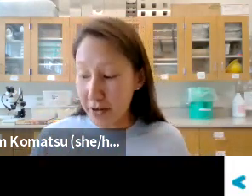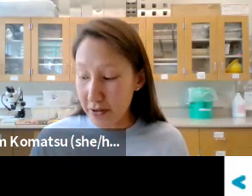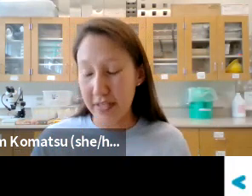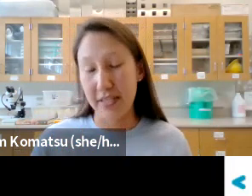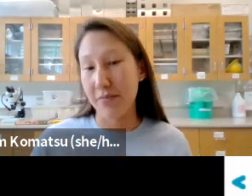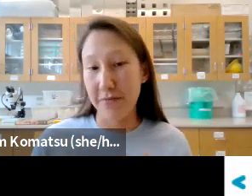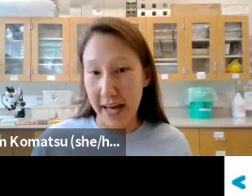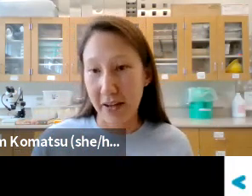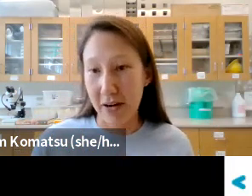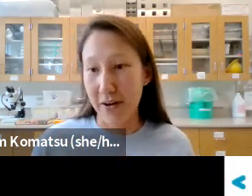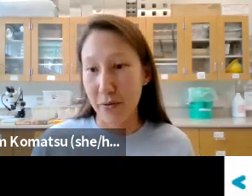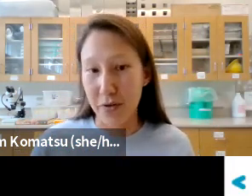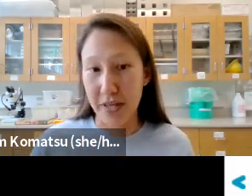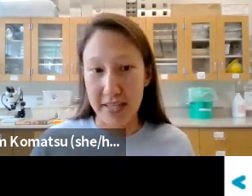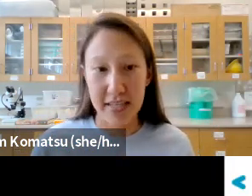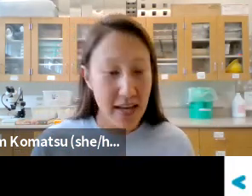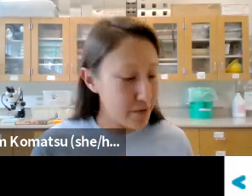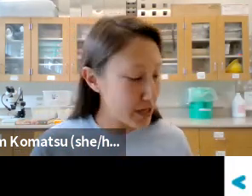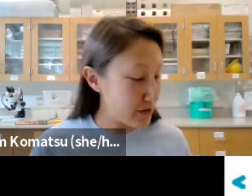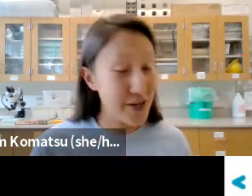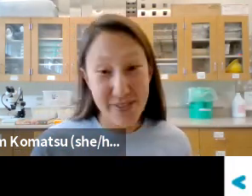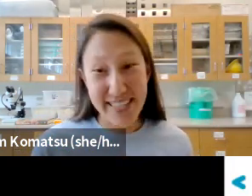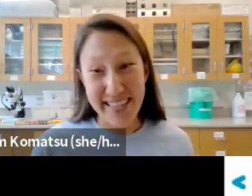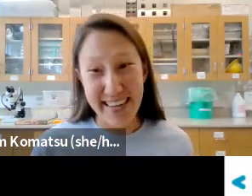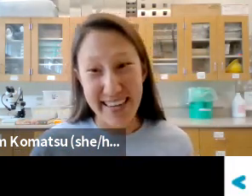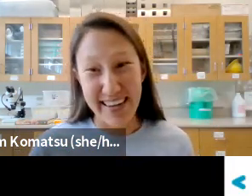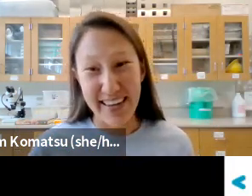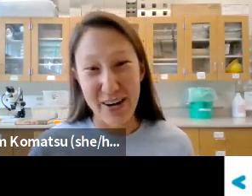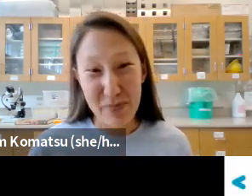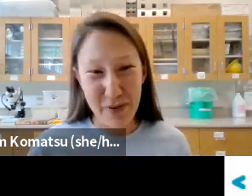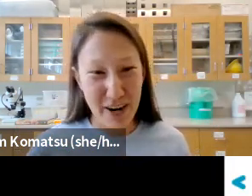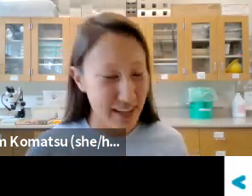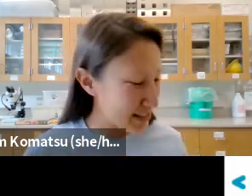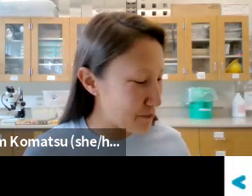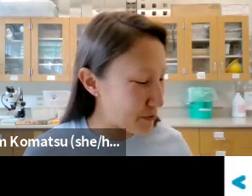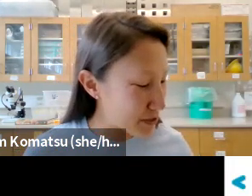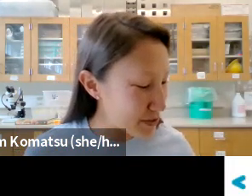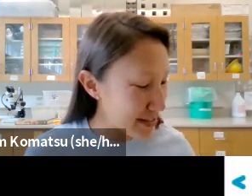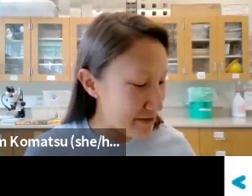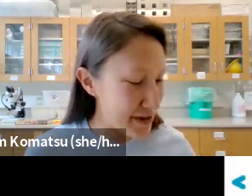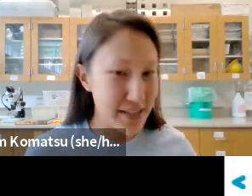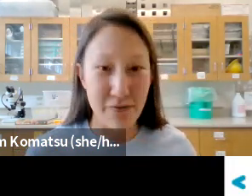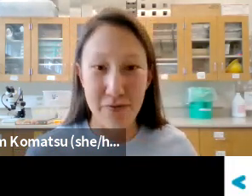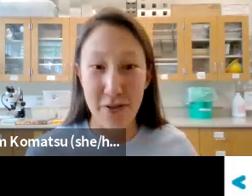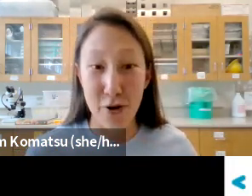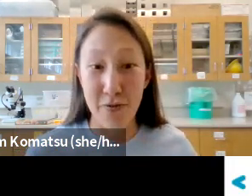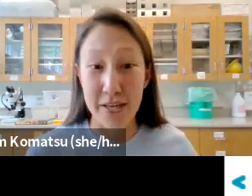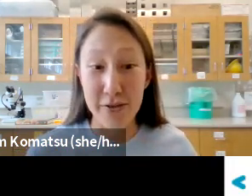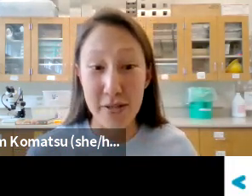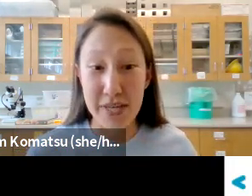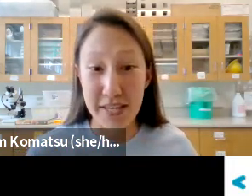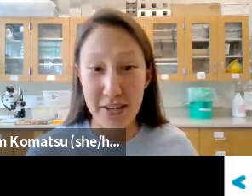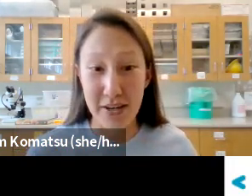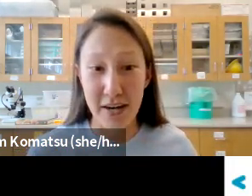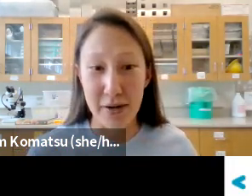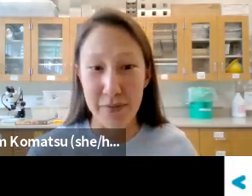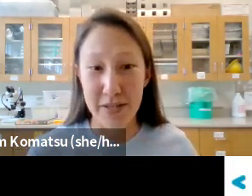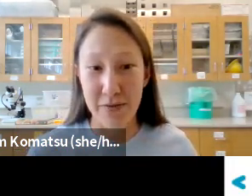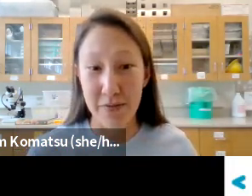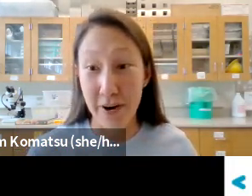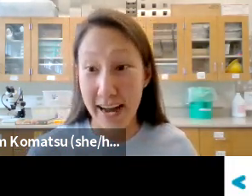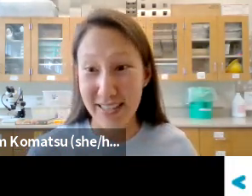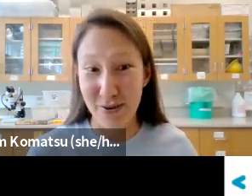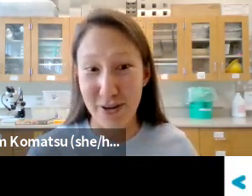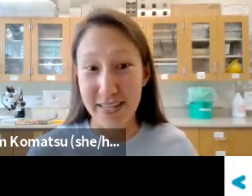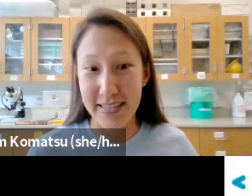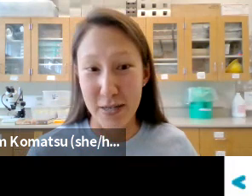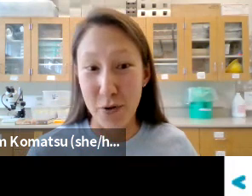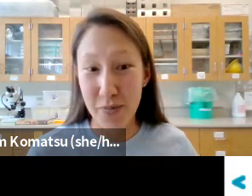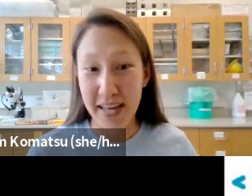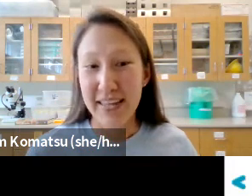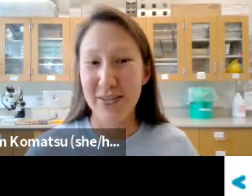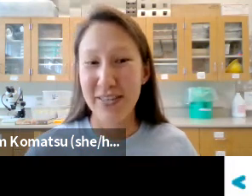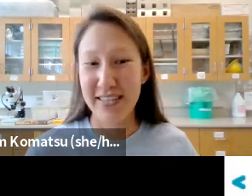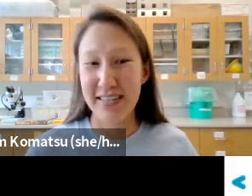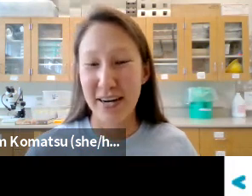Kim Komatsu (she/her): beatles and some fly larva will do this and we we don't see an herbivore on this leaf, but we do see evidence of the herbivore where they used to be here. This is frass or insect poop, so this is